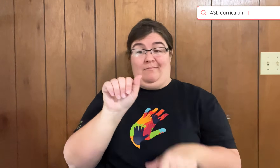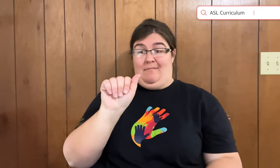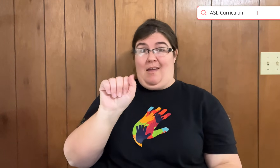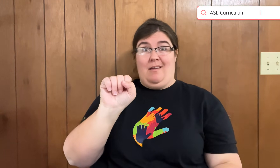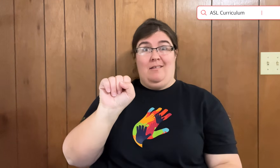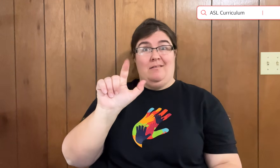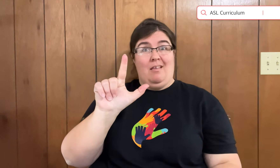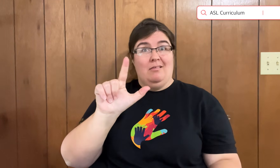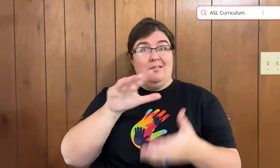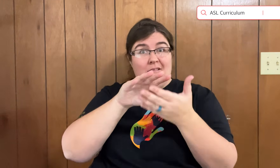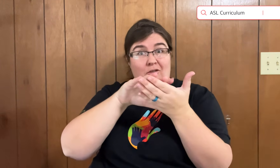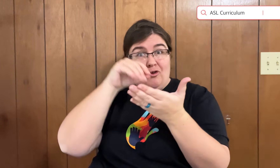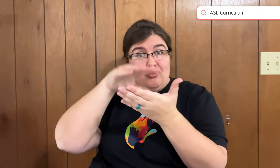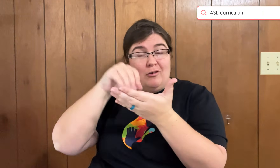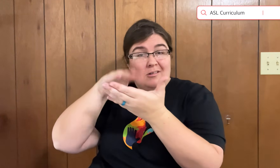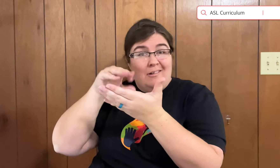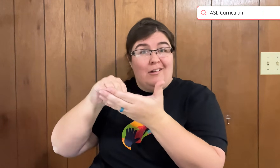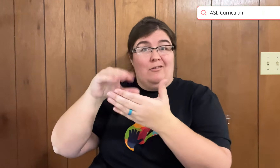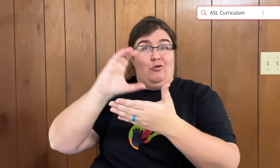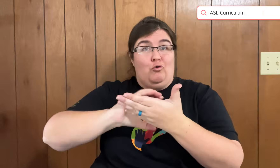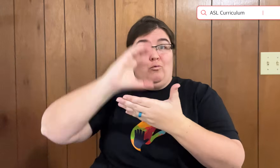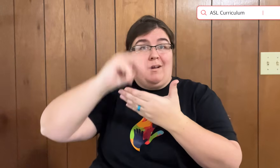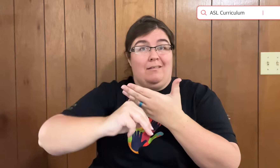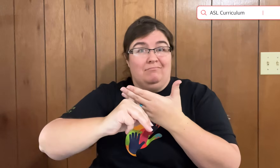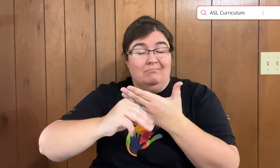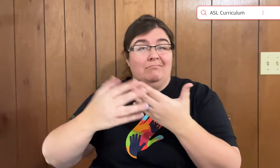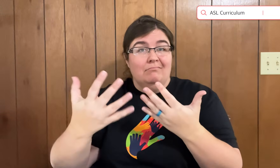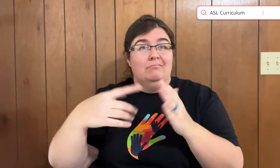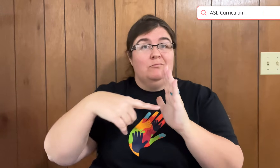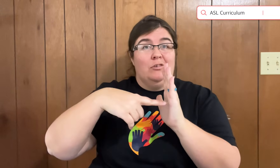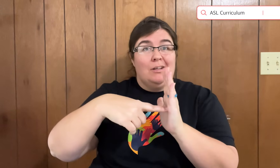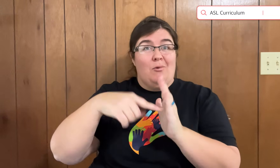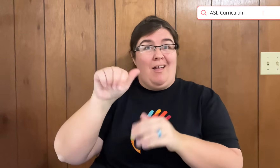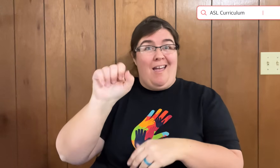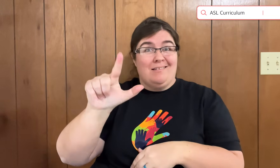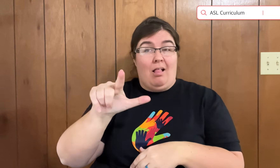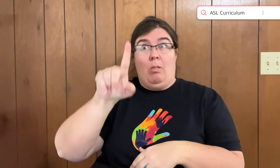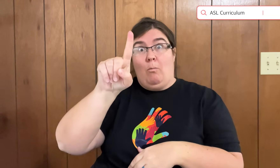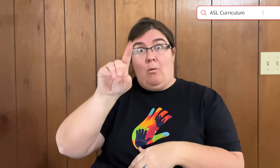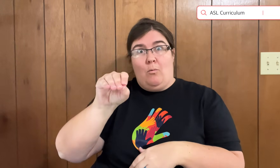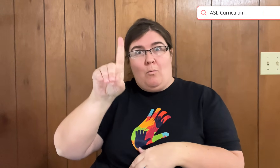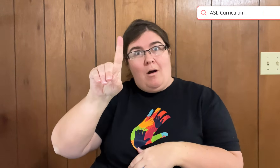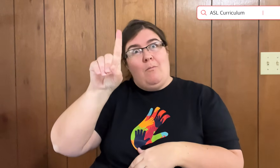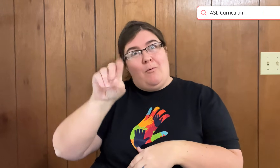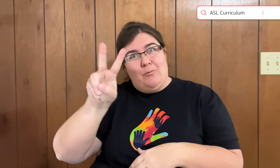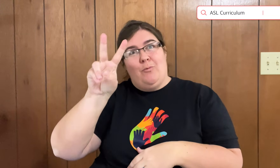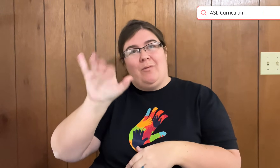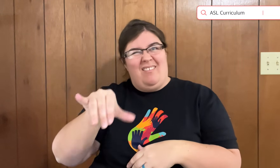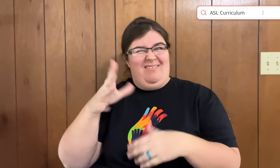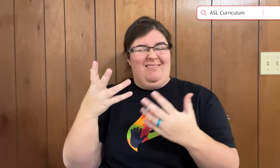Also, ASL student curriculum benefits from standardization. For example, ASL 101,